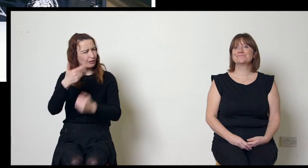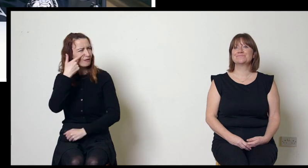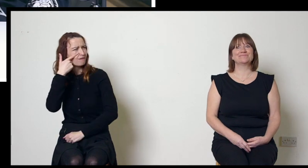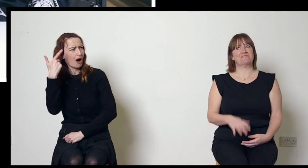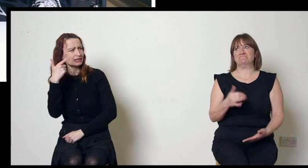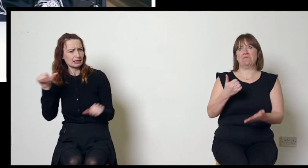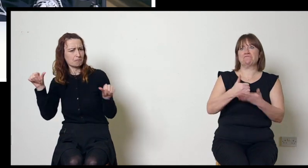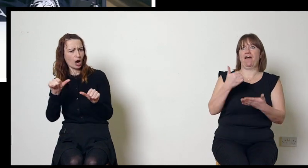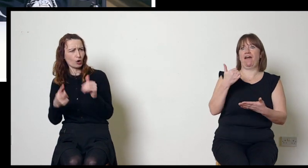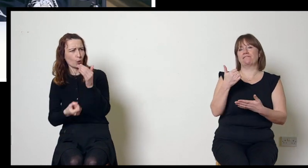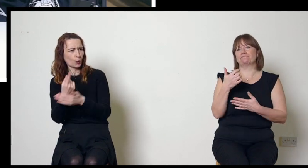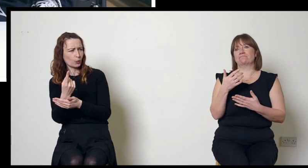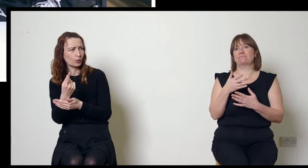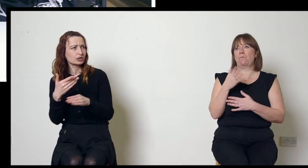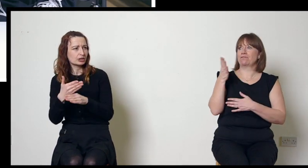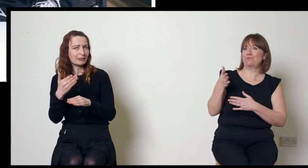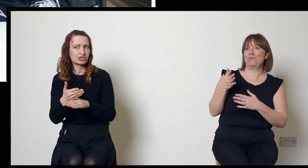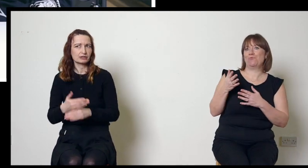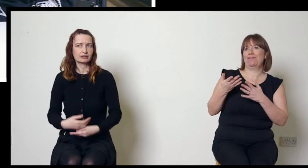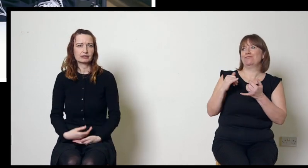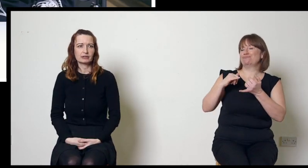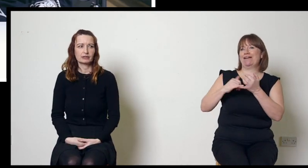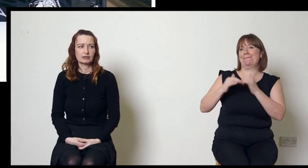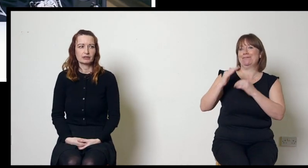I went to Fi’s scratch building just as a participant with my partner, so it was great.